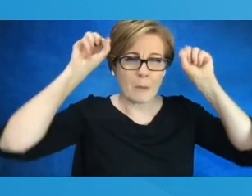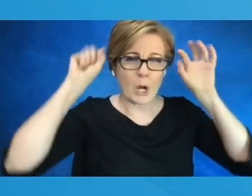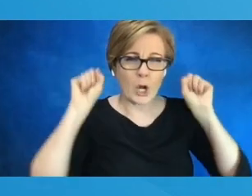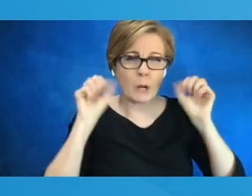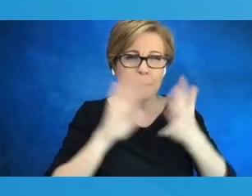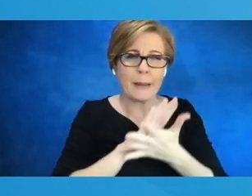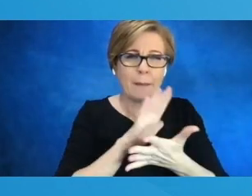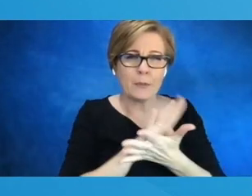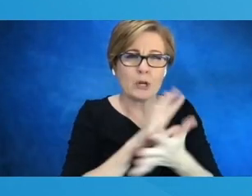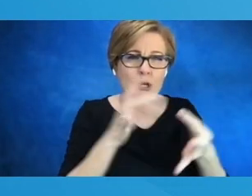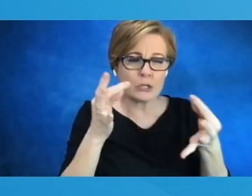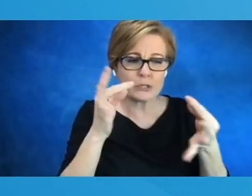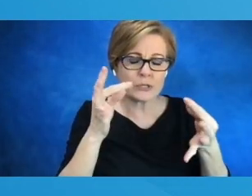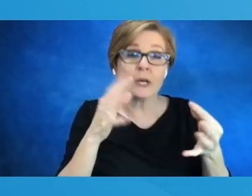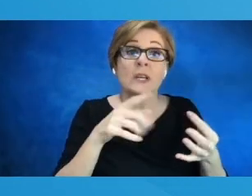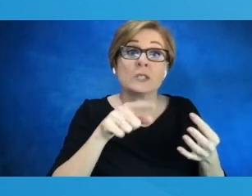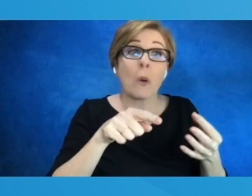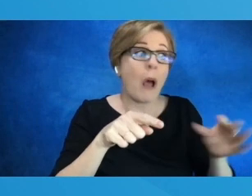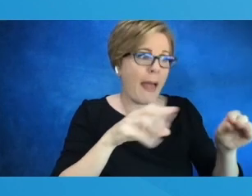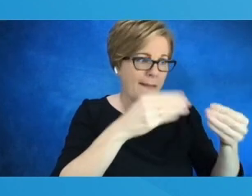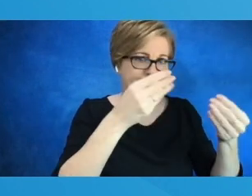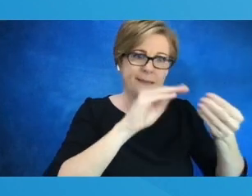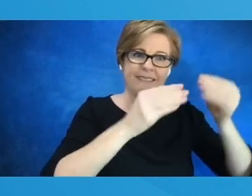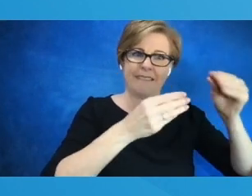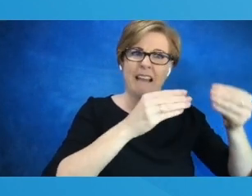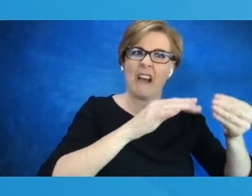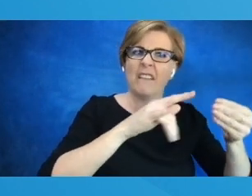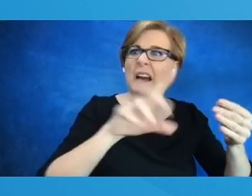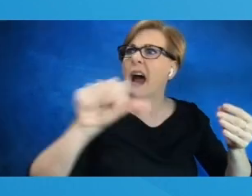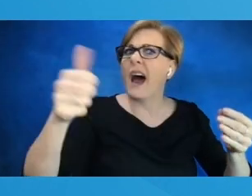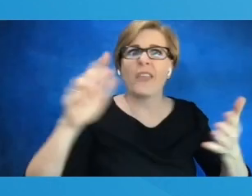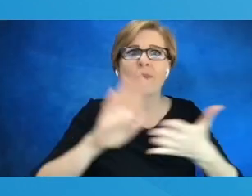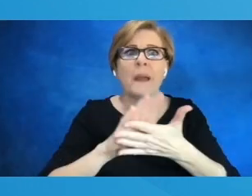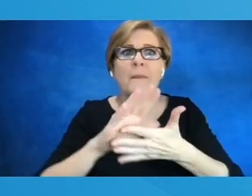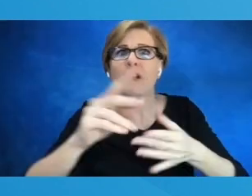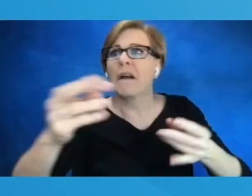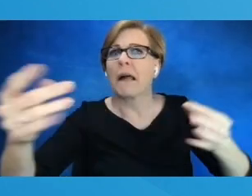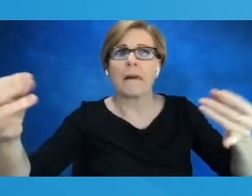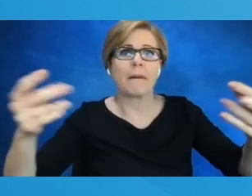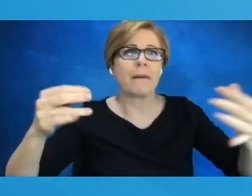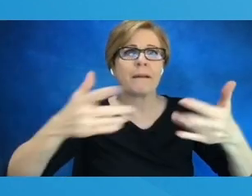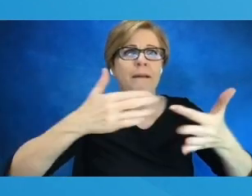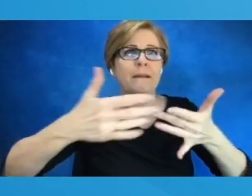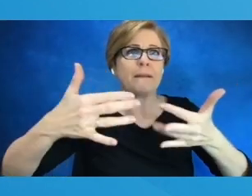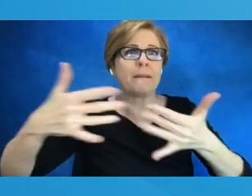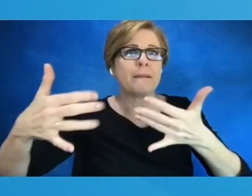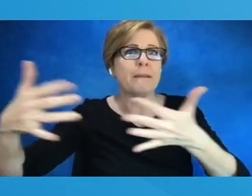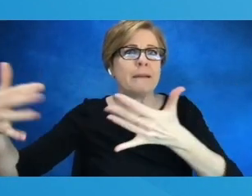that he was finding in and around his neighborhood in Los Angeles, papers for events, posters,